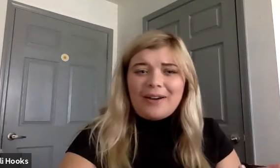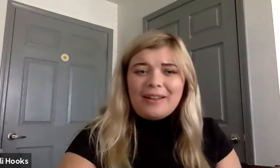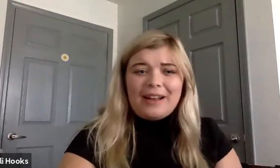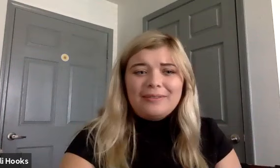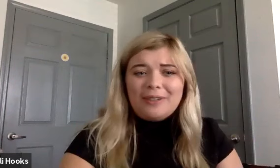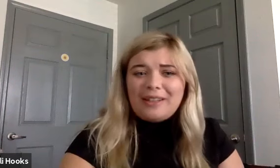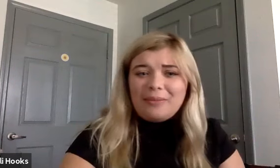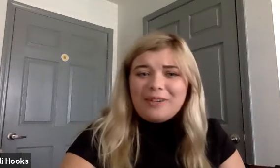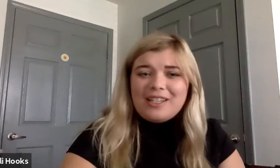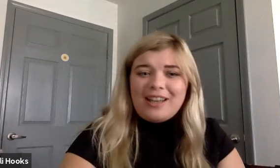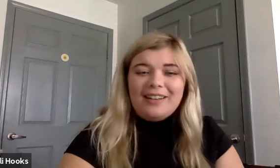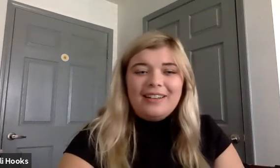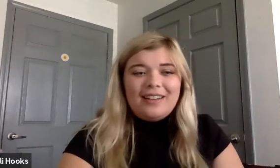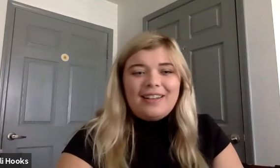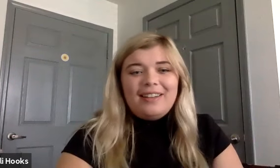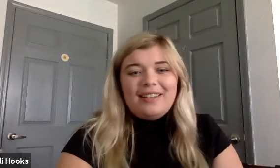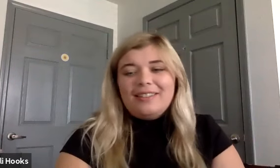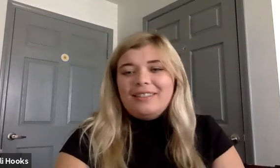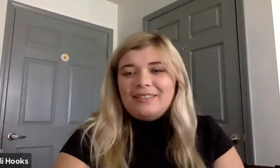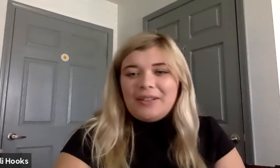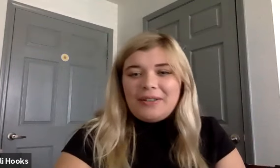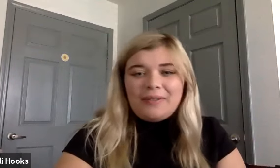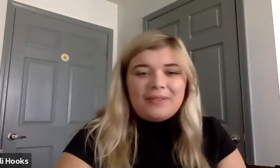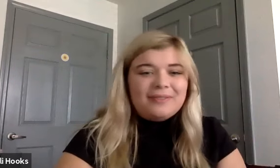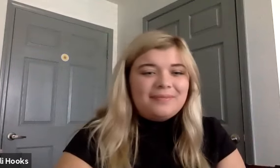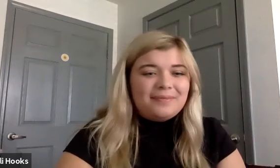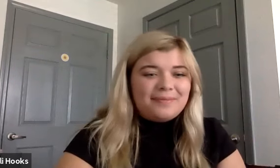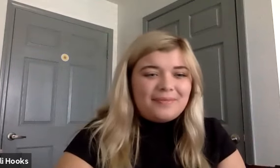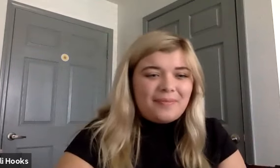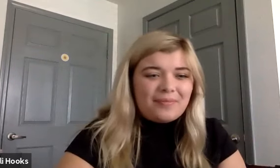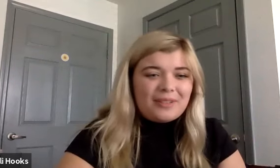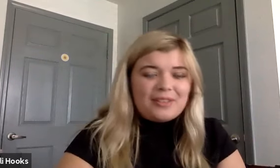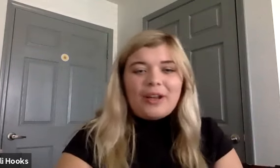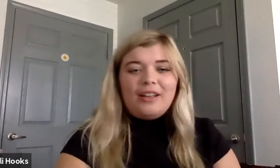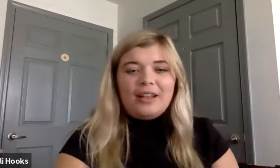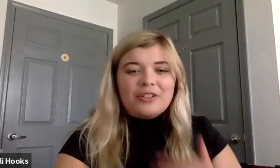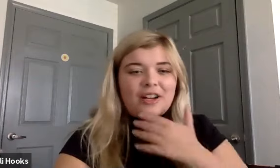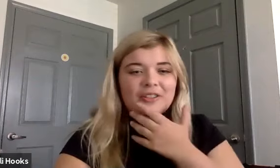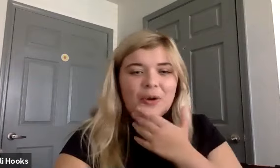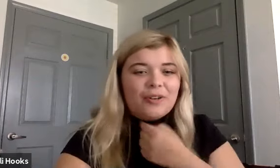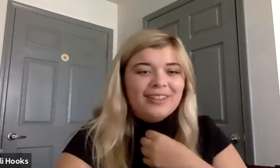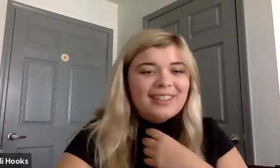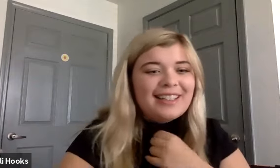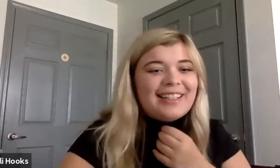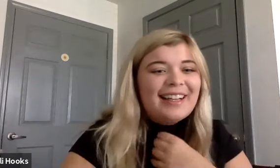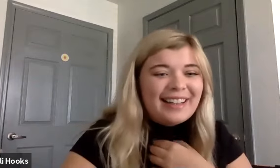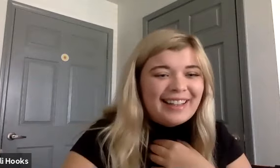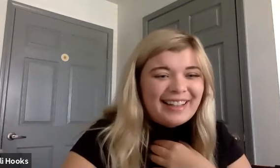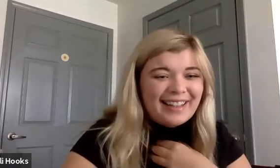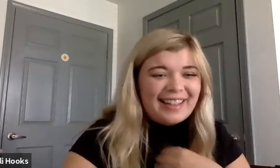about it I really appreciate it. Sorry literally just kind of took over.